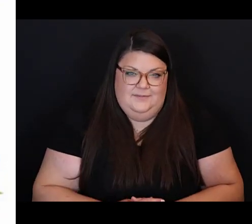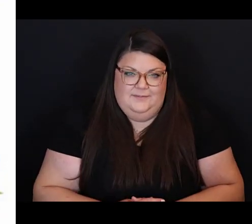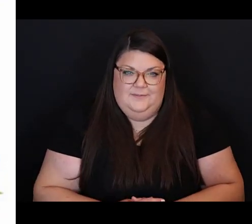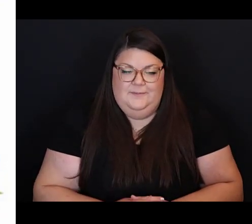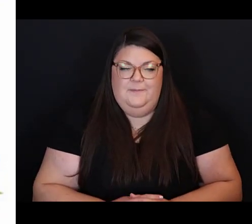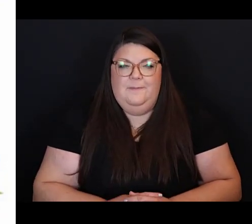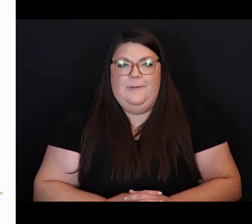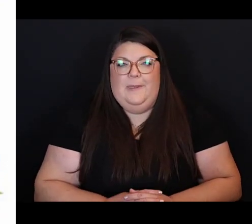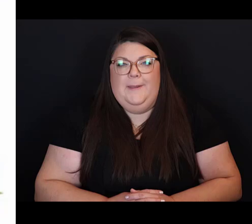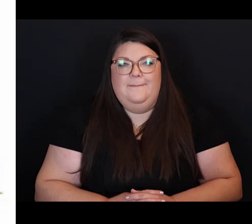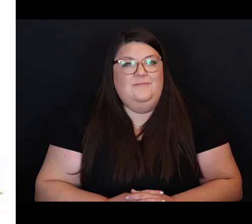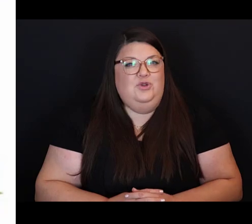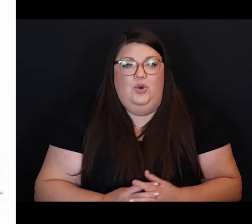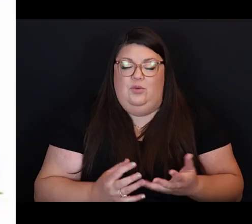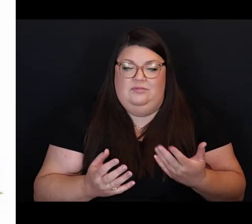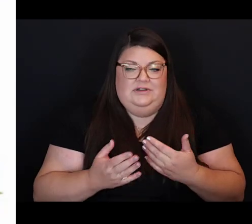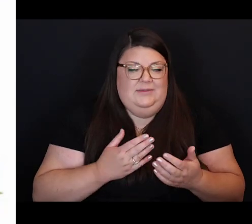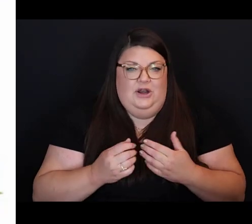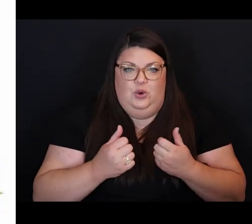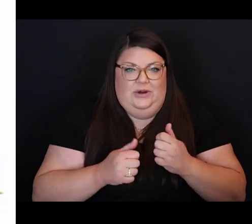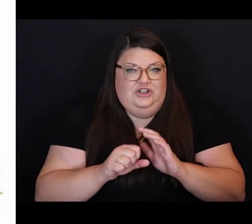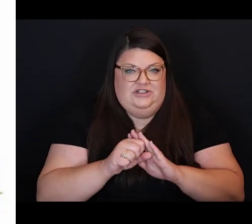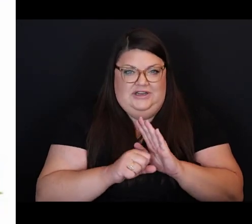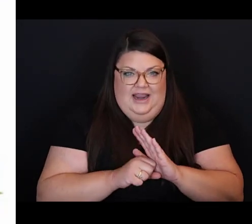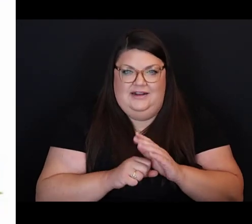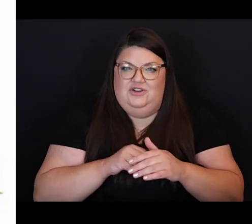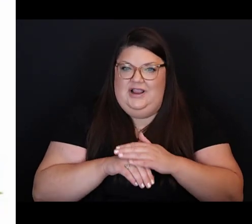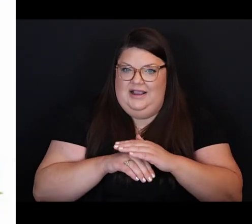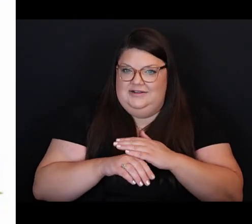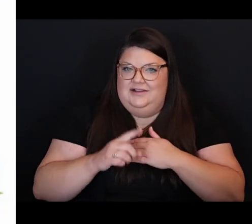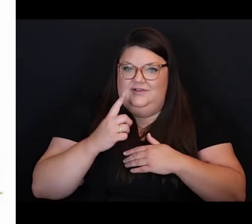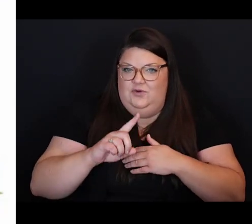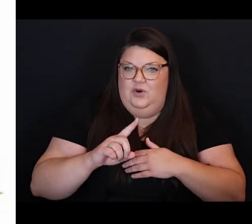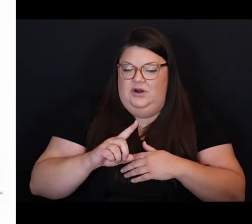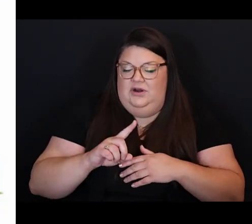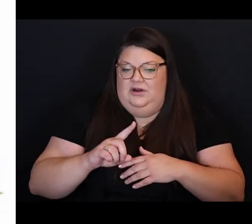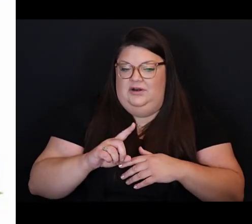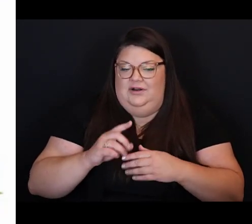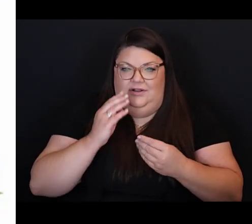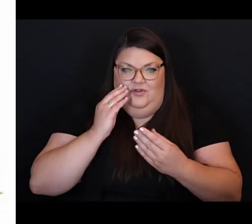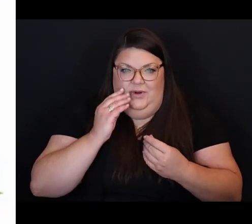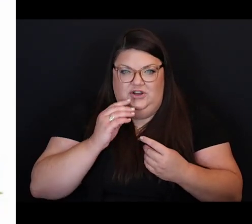So no matter where you are there's access to resources through the Center on Self-Employment.